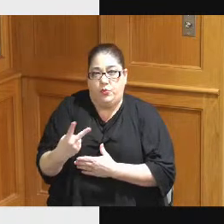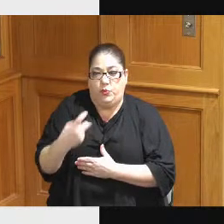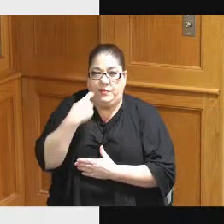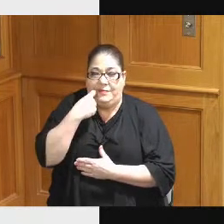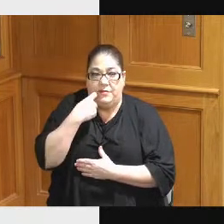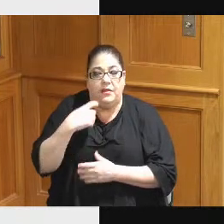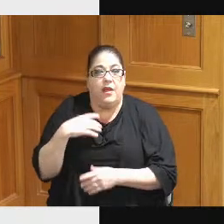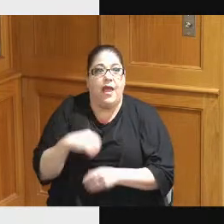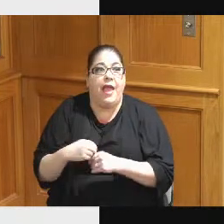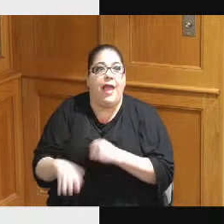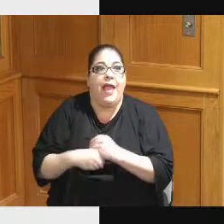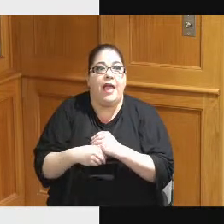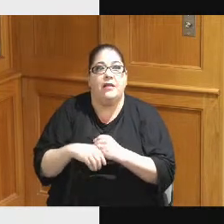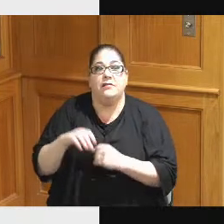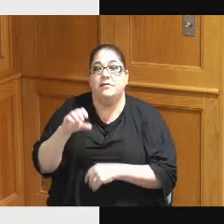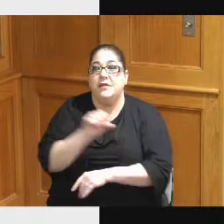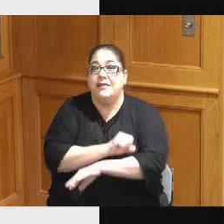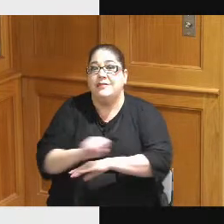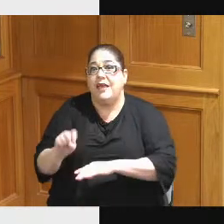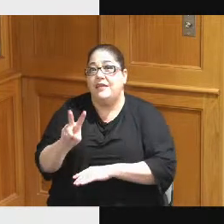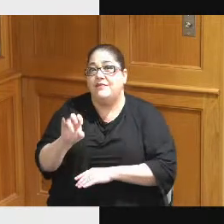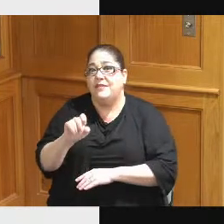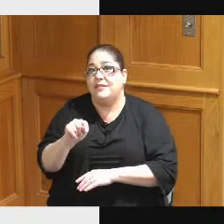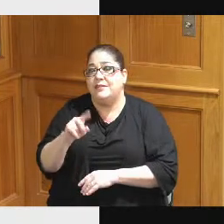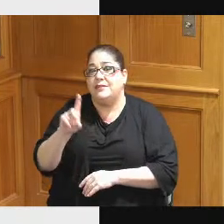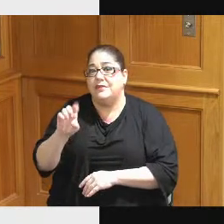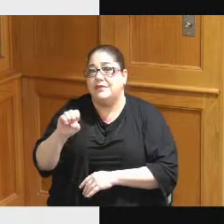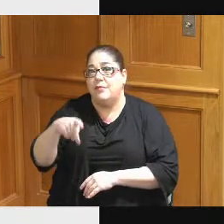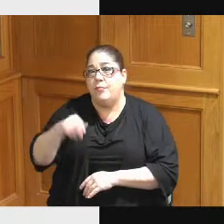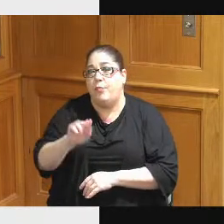like St Vincent de Paul we've worked with them extensively on homelessness prevention